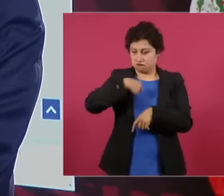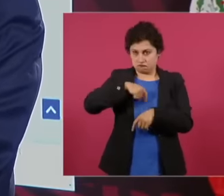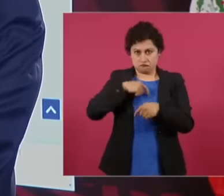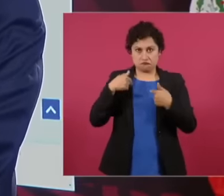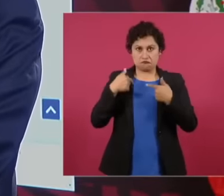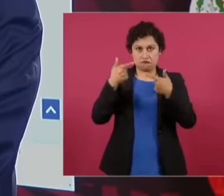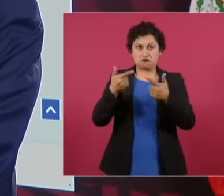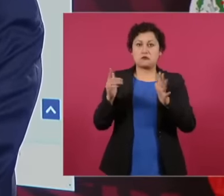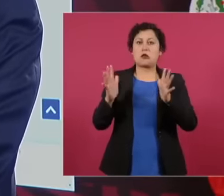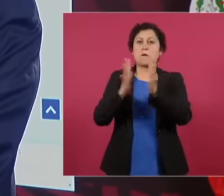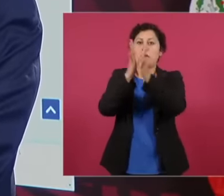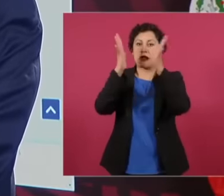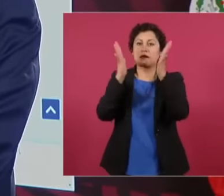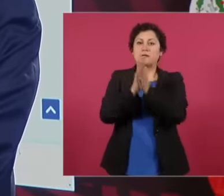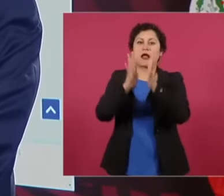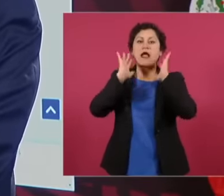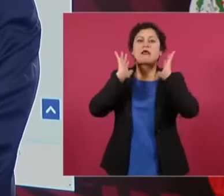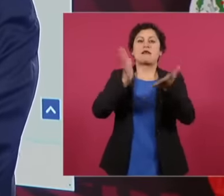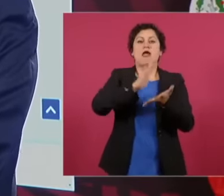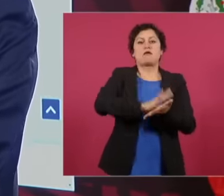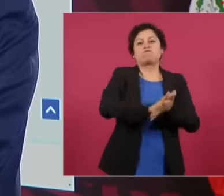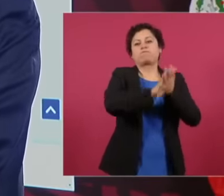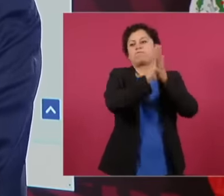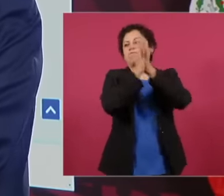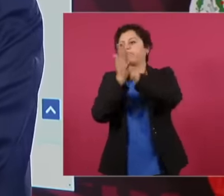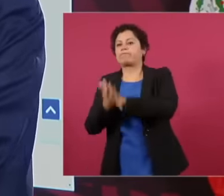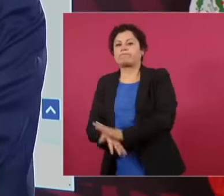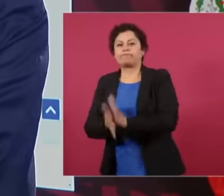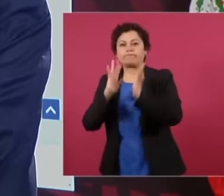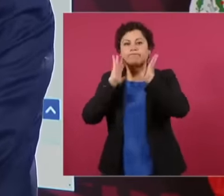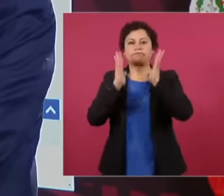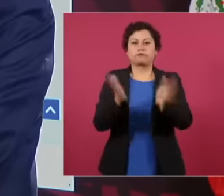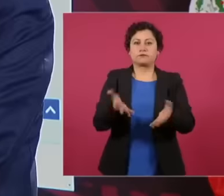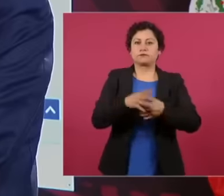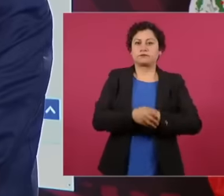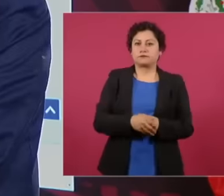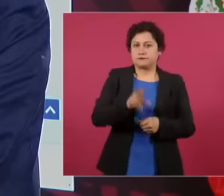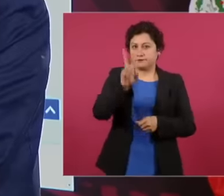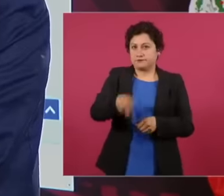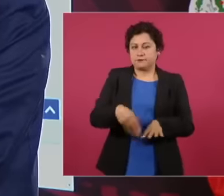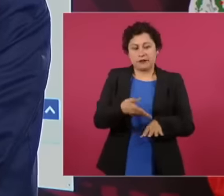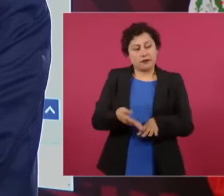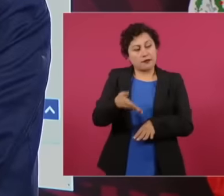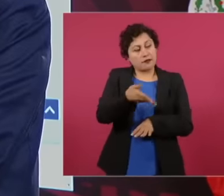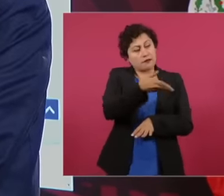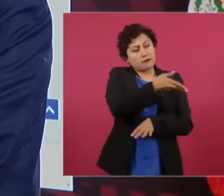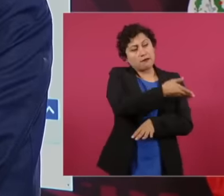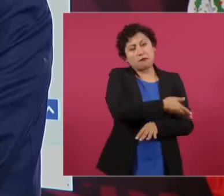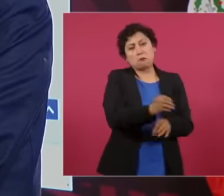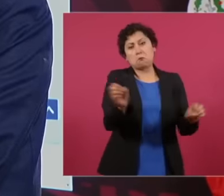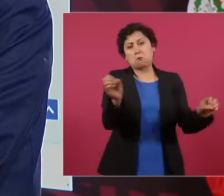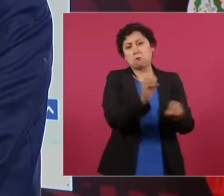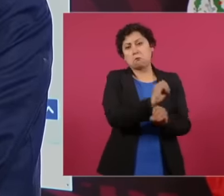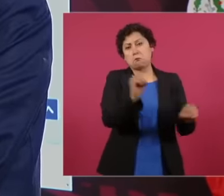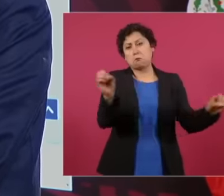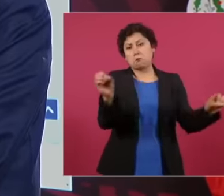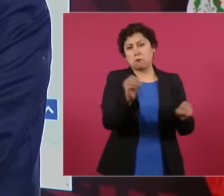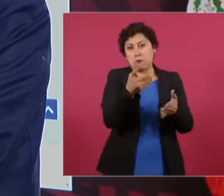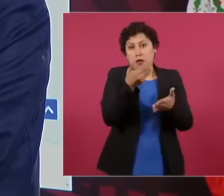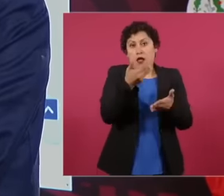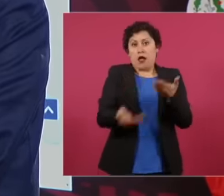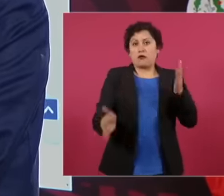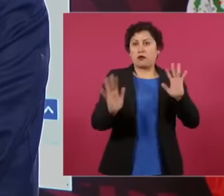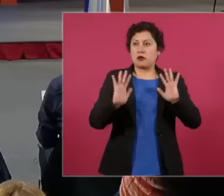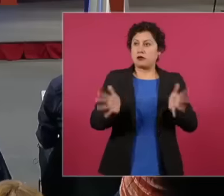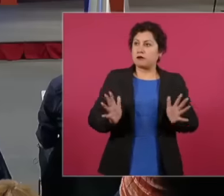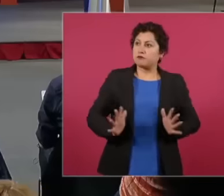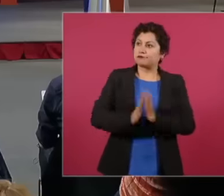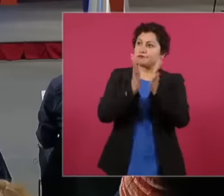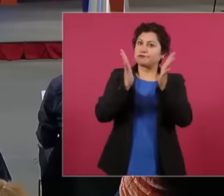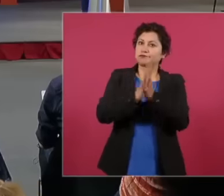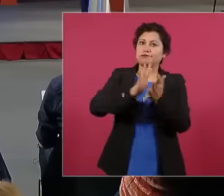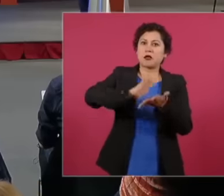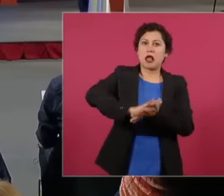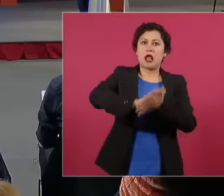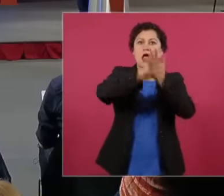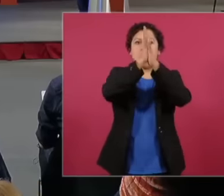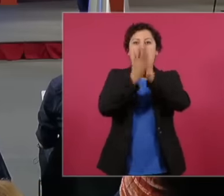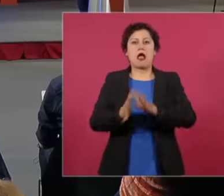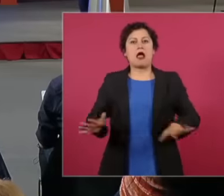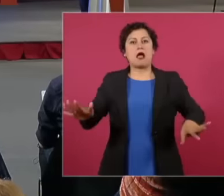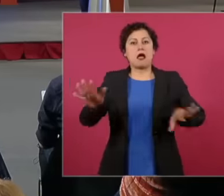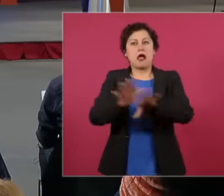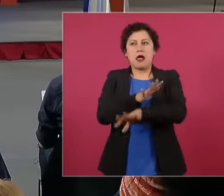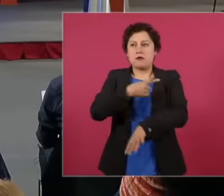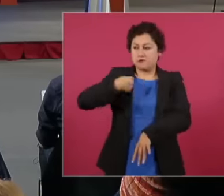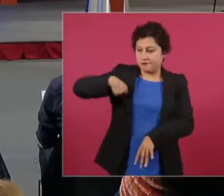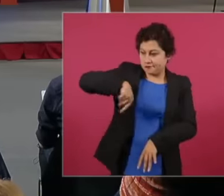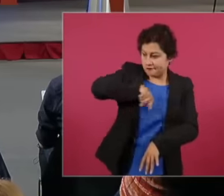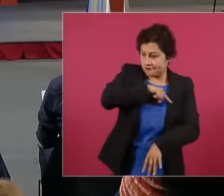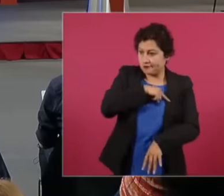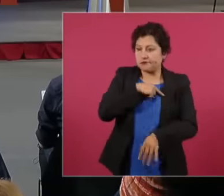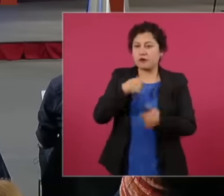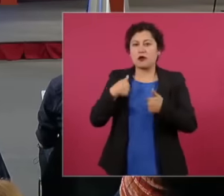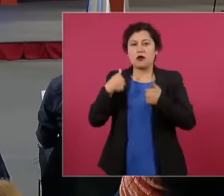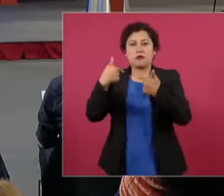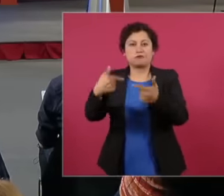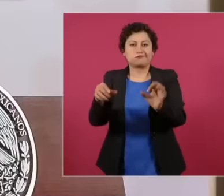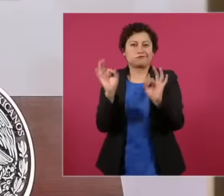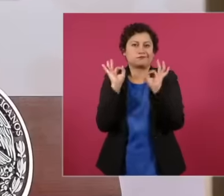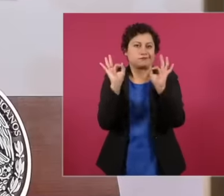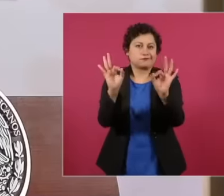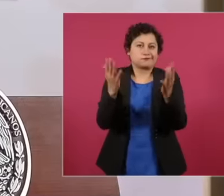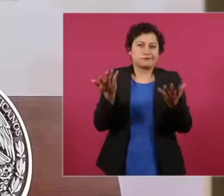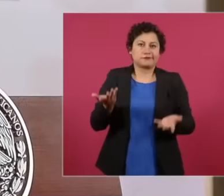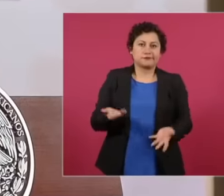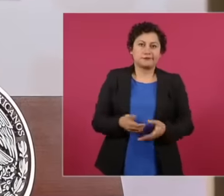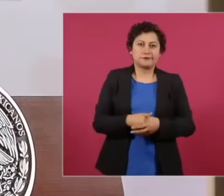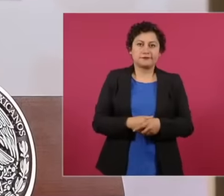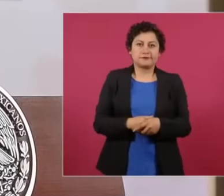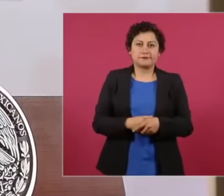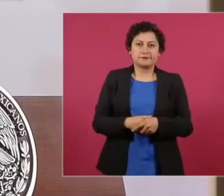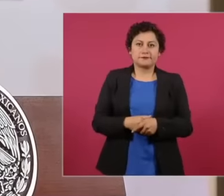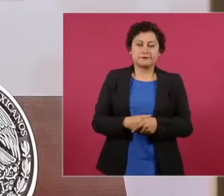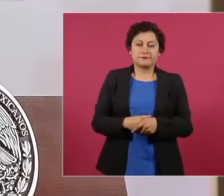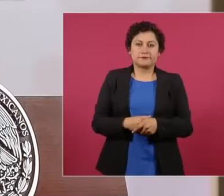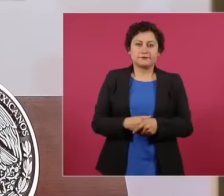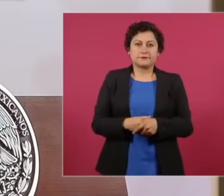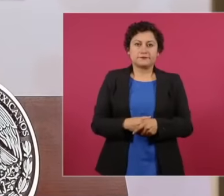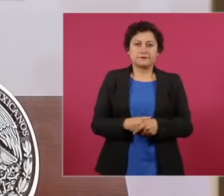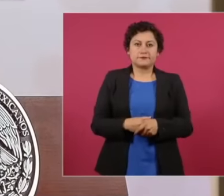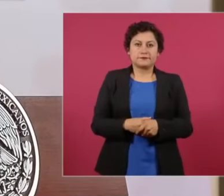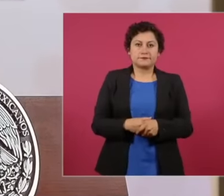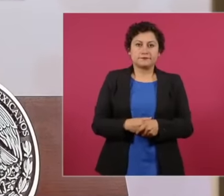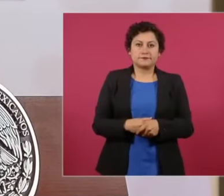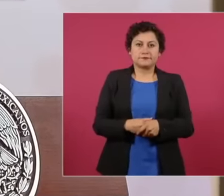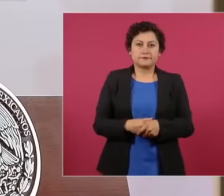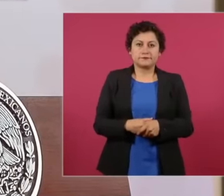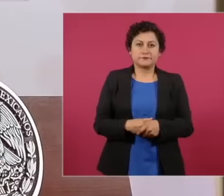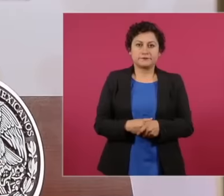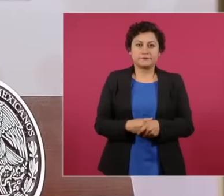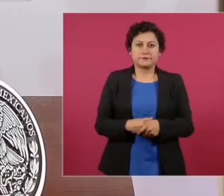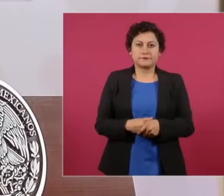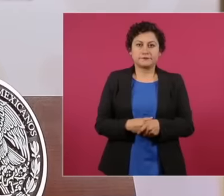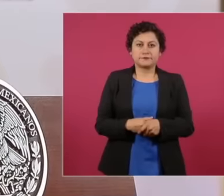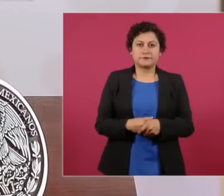change that has not been seen in a long time, that is, eh, in the end, eh, our legacy, the